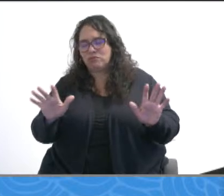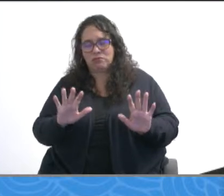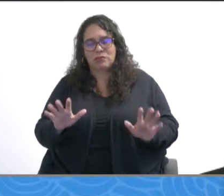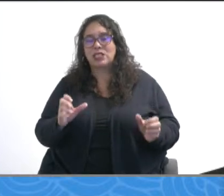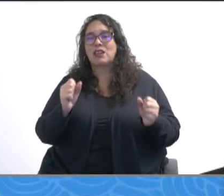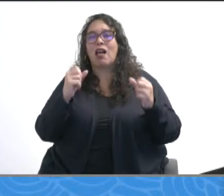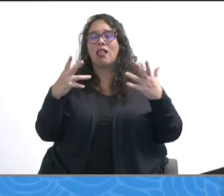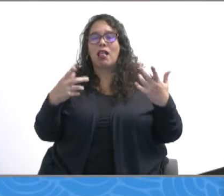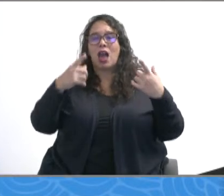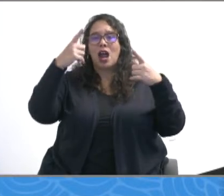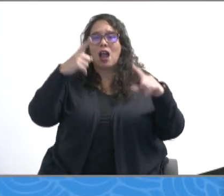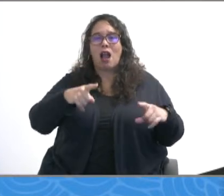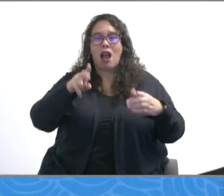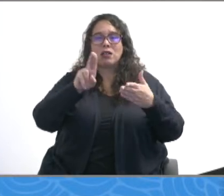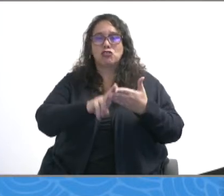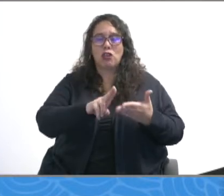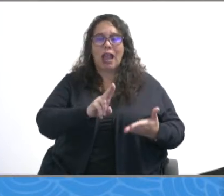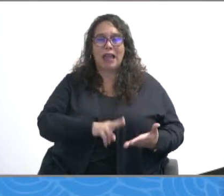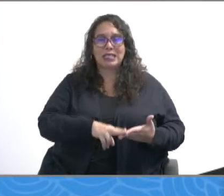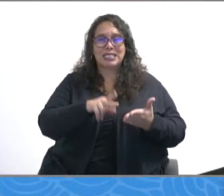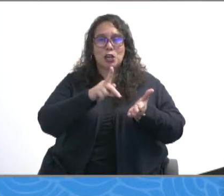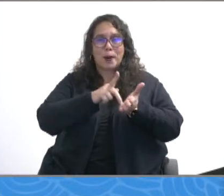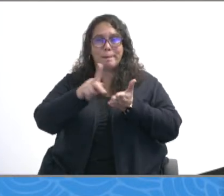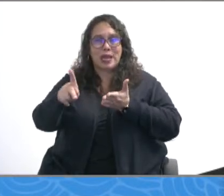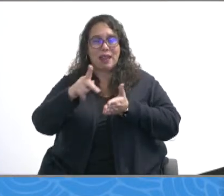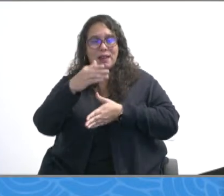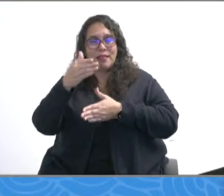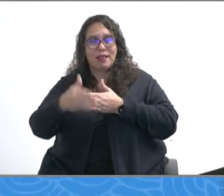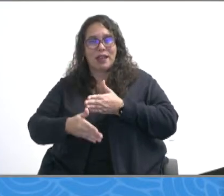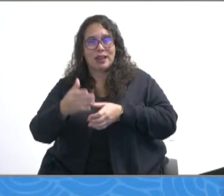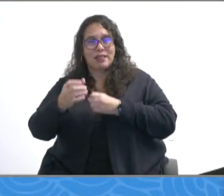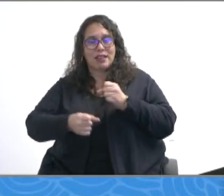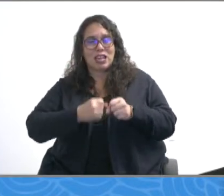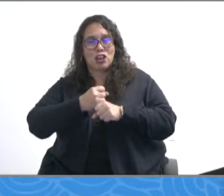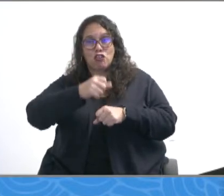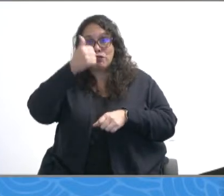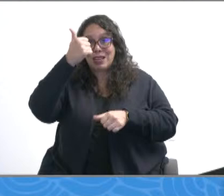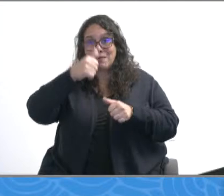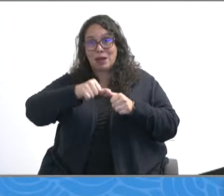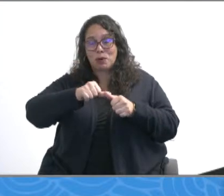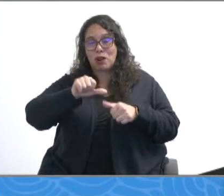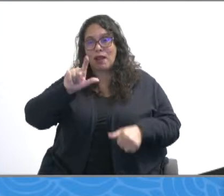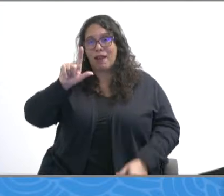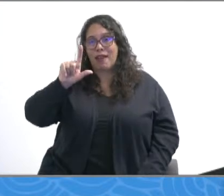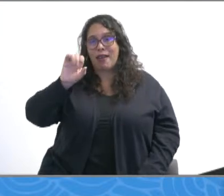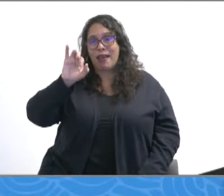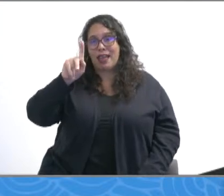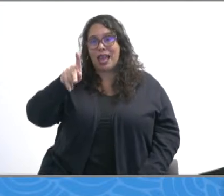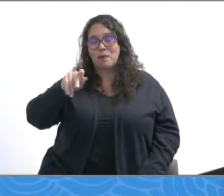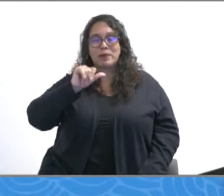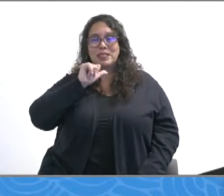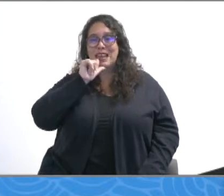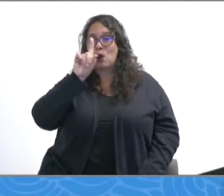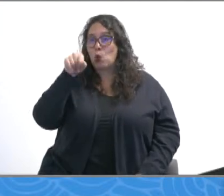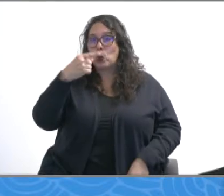there's a lot of regular activities. Because remember, the LCAP includes not just the 120 million that I pointed out,